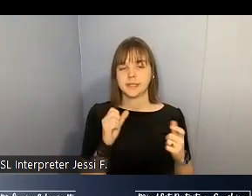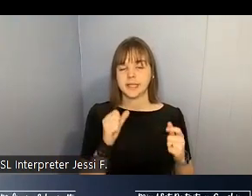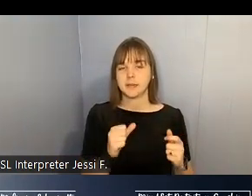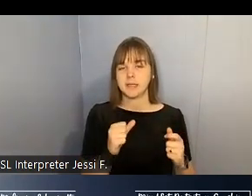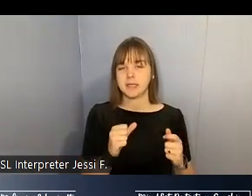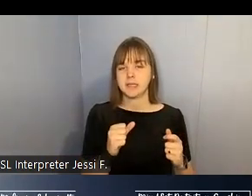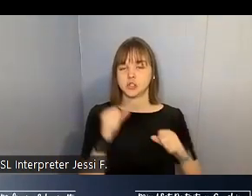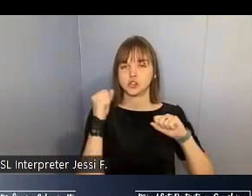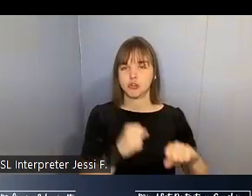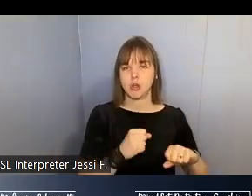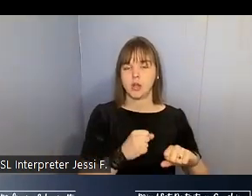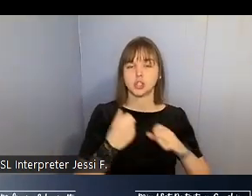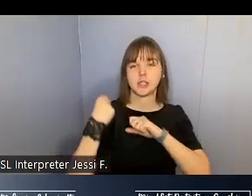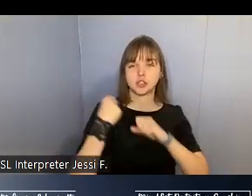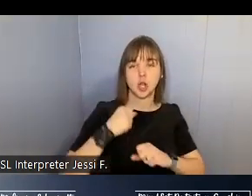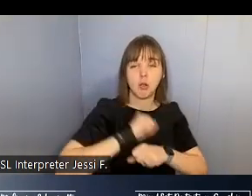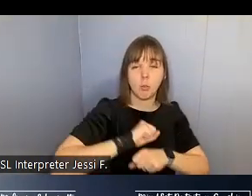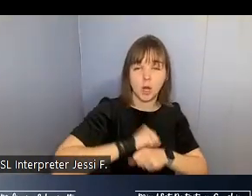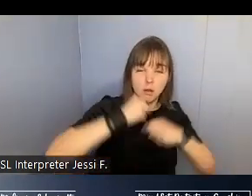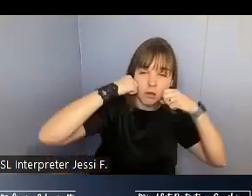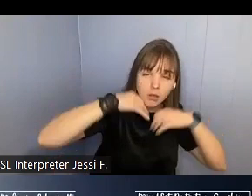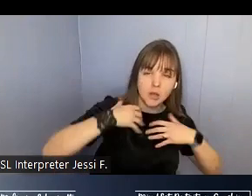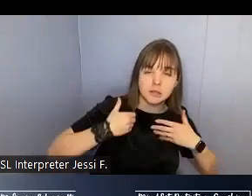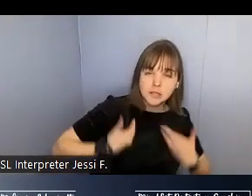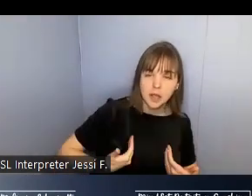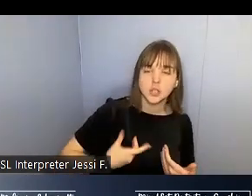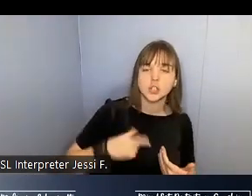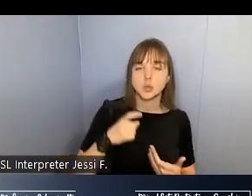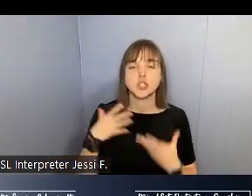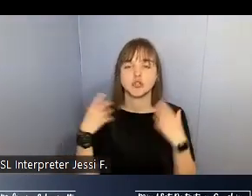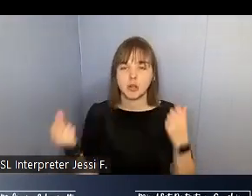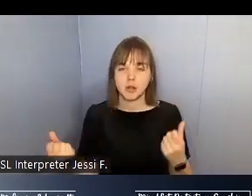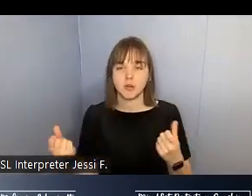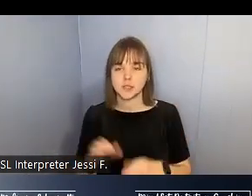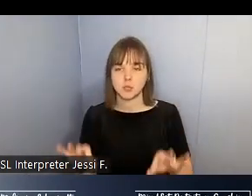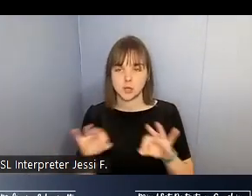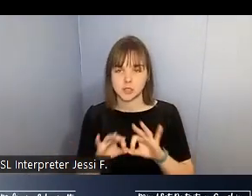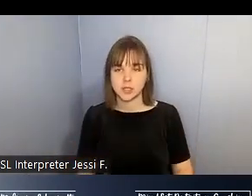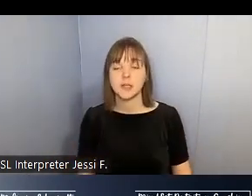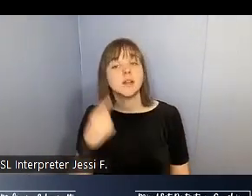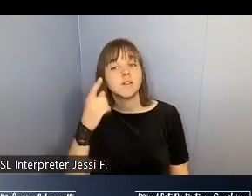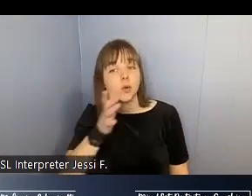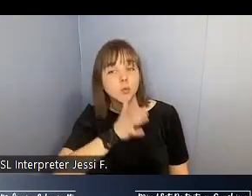without taking two steps forward and five steps back. Even more important, especially for women of a certain age,